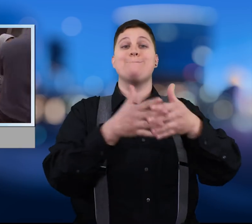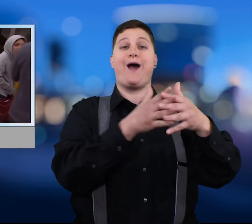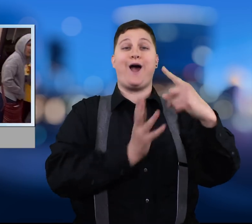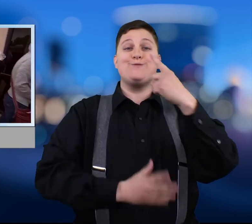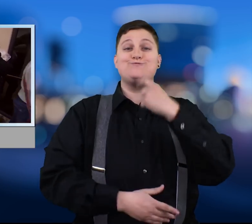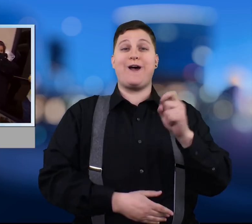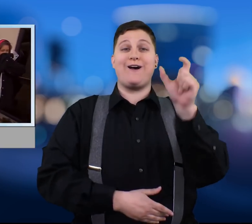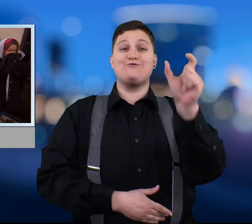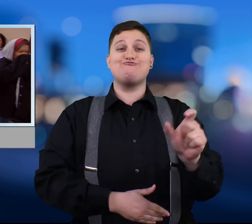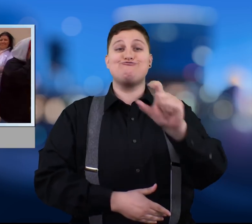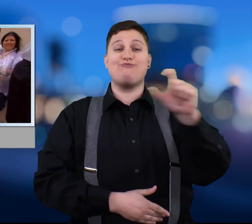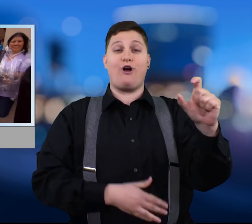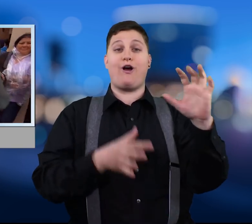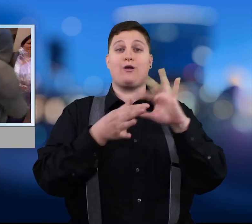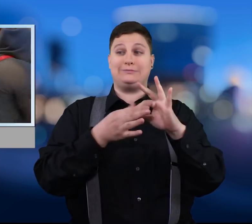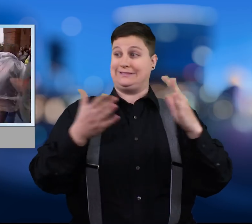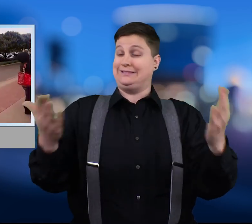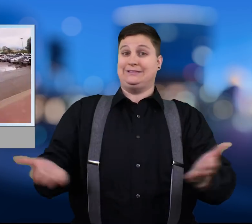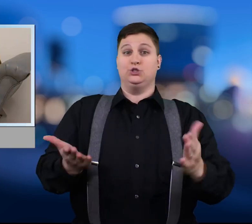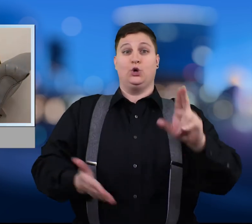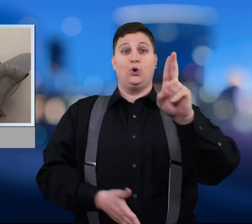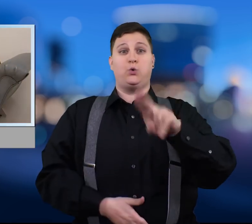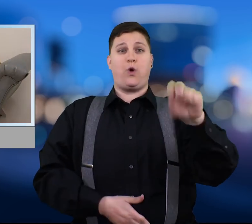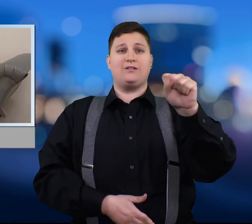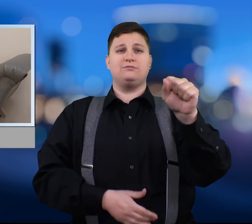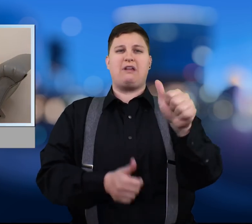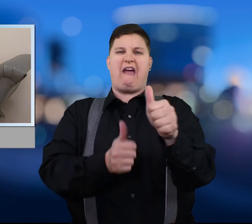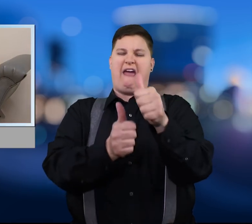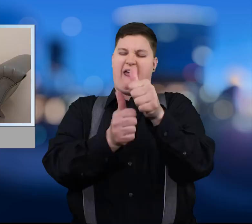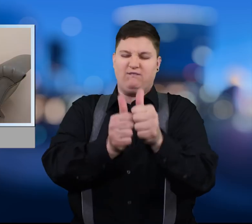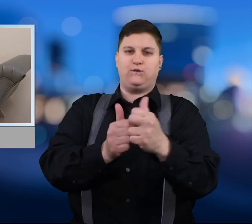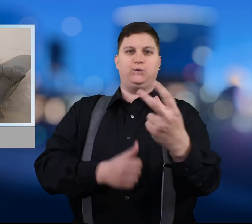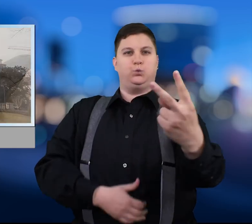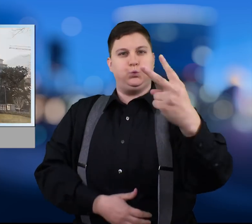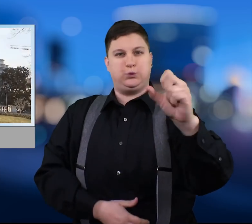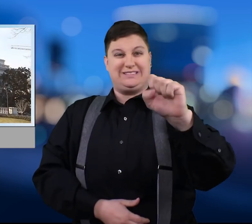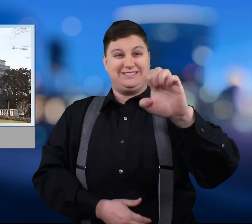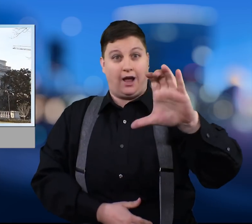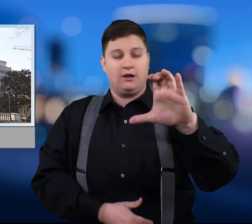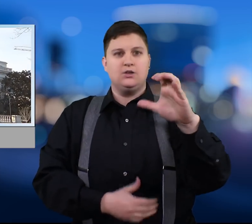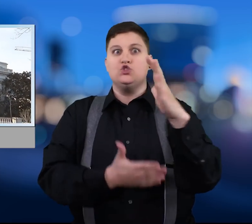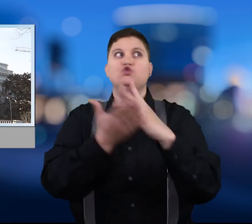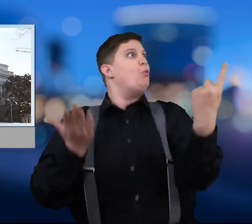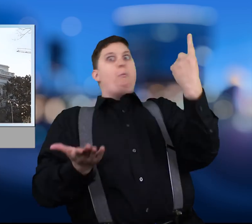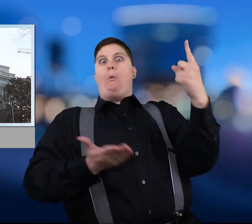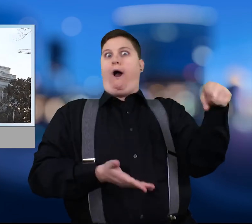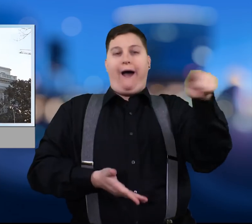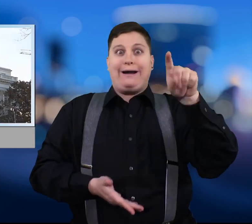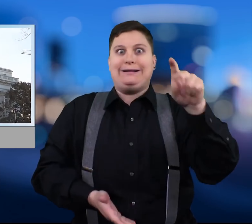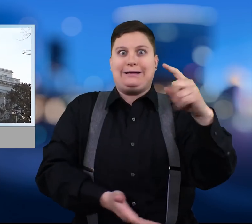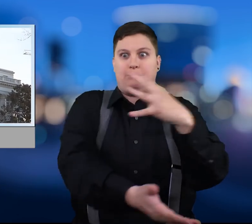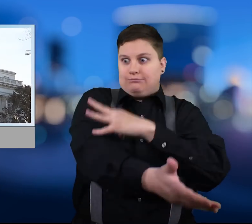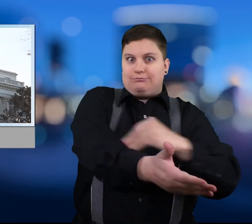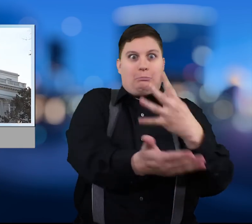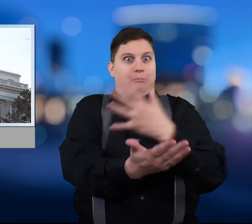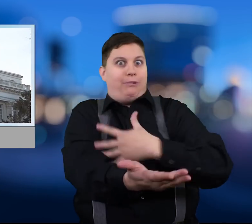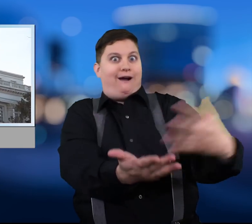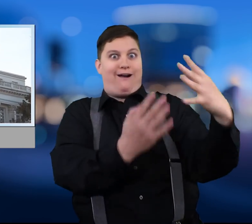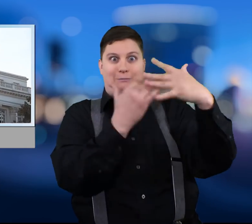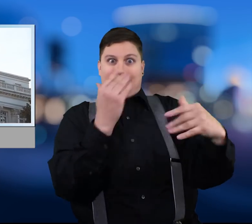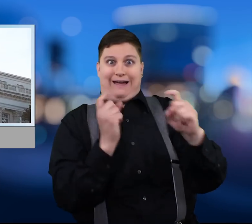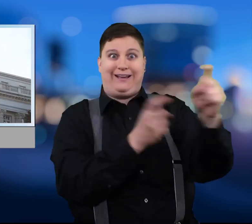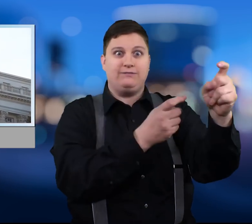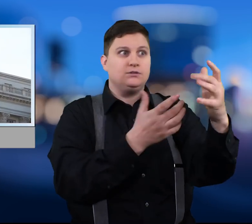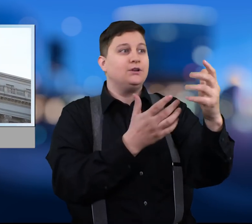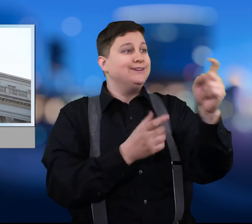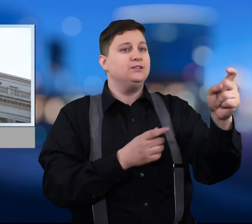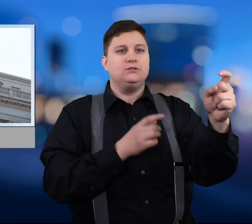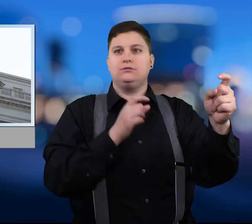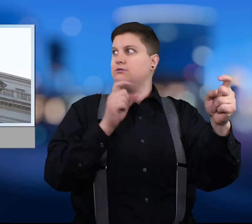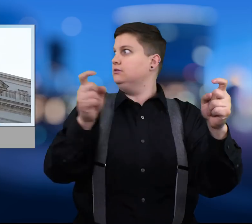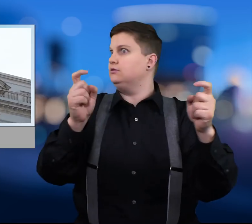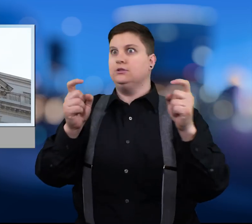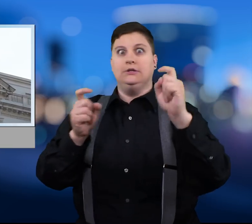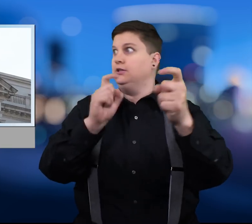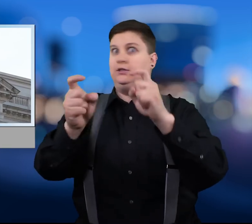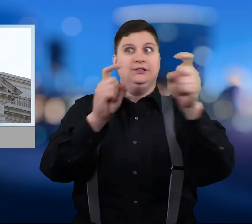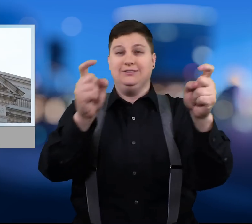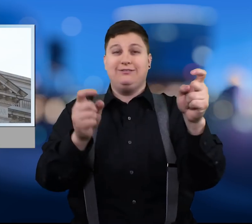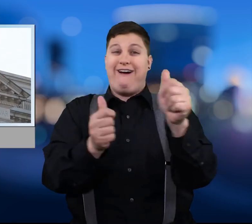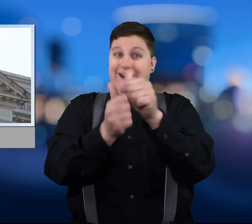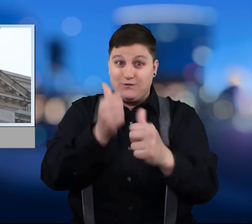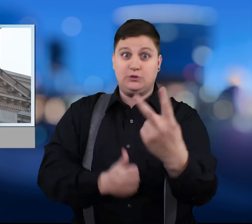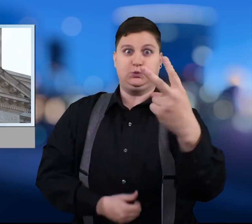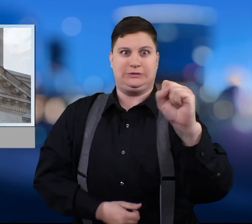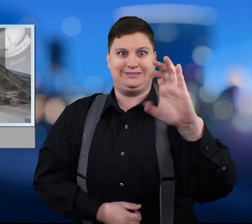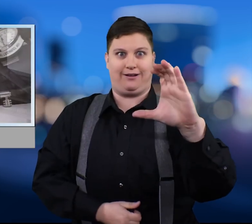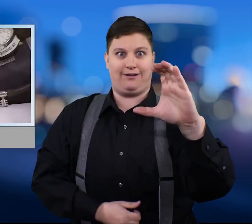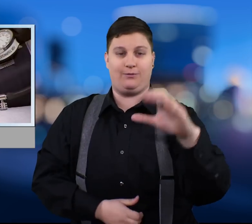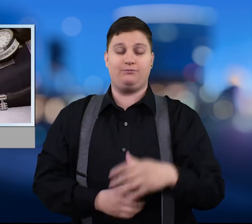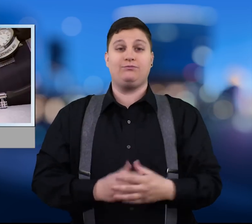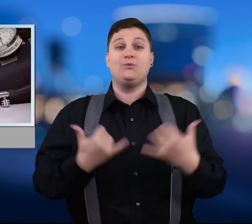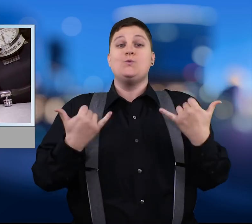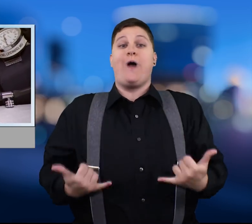The American Red Cross says someone in the US needs blood every two seconds.